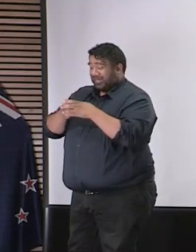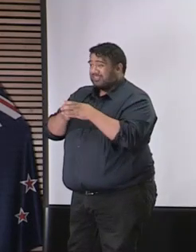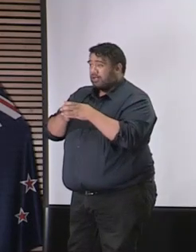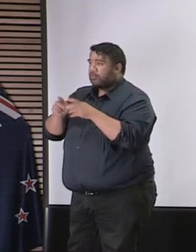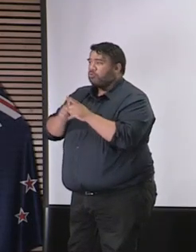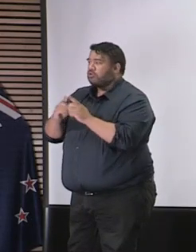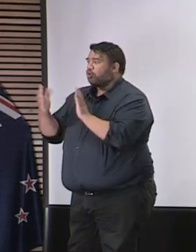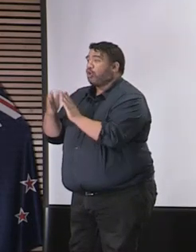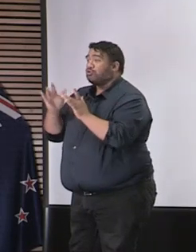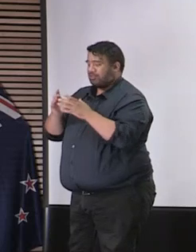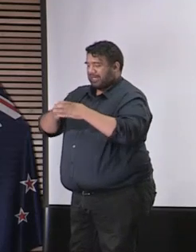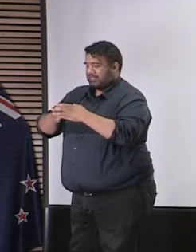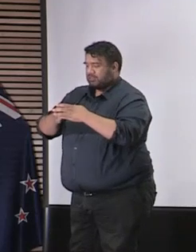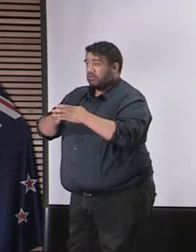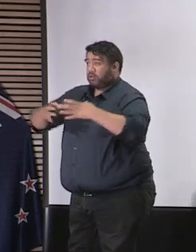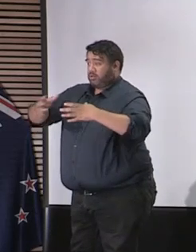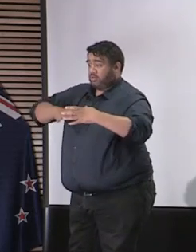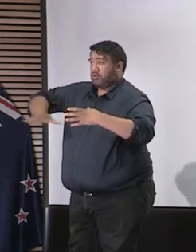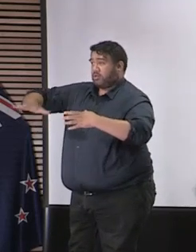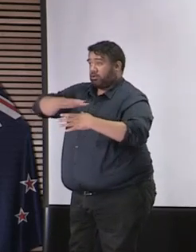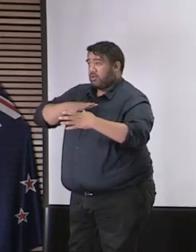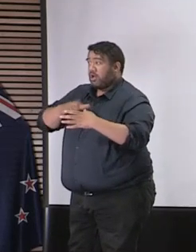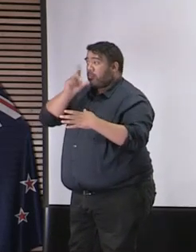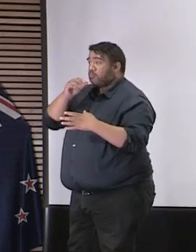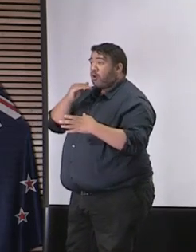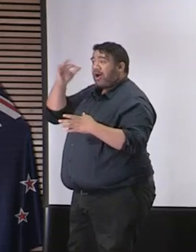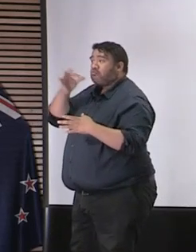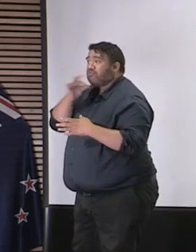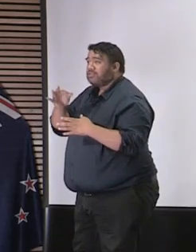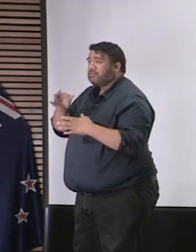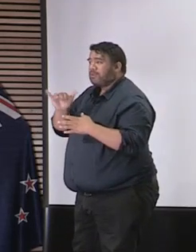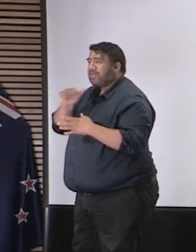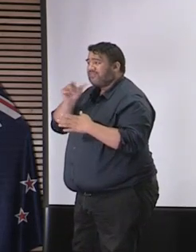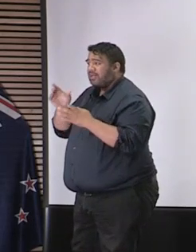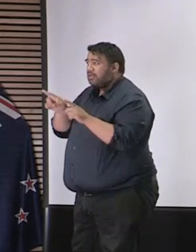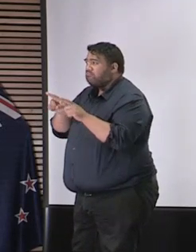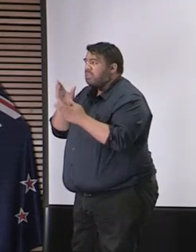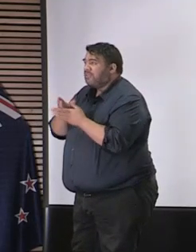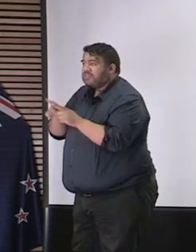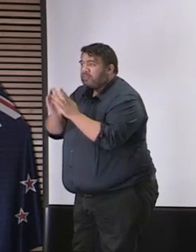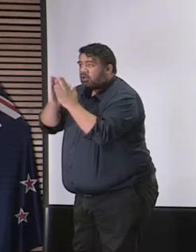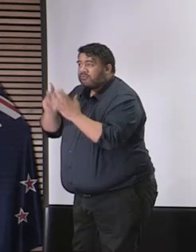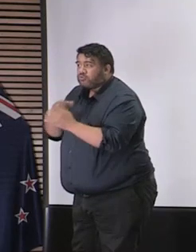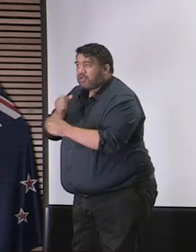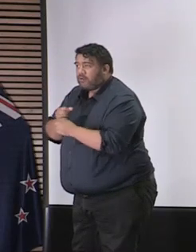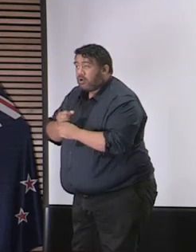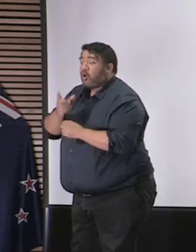don't have symptoms? DR ASHLEY BLOOMFIELD: People who are close contacts of extant cases and who we think might be at high risk,